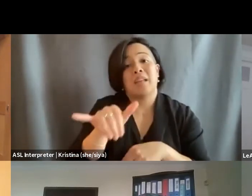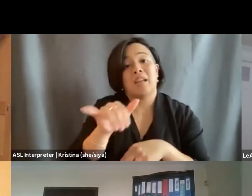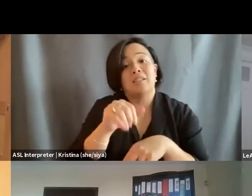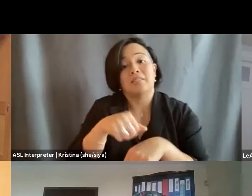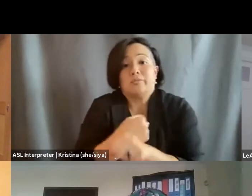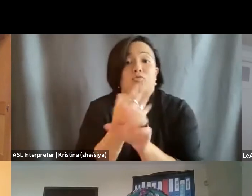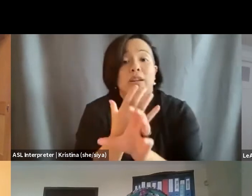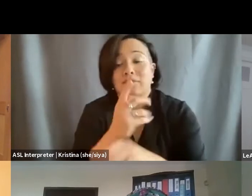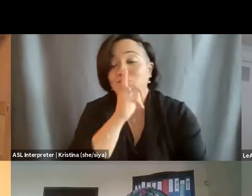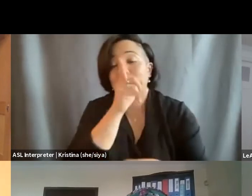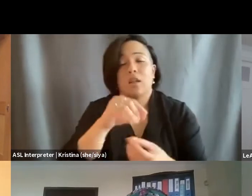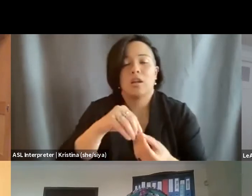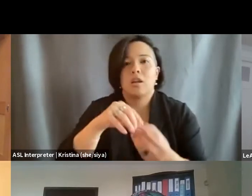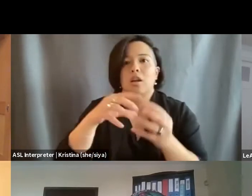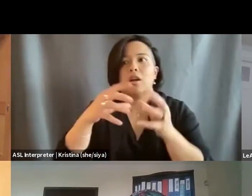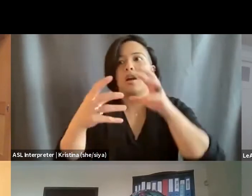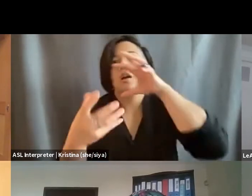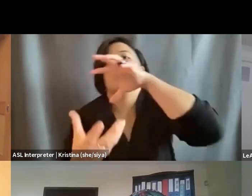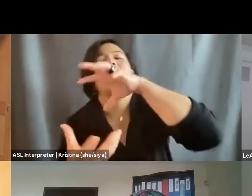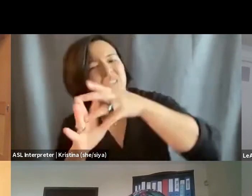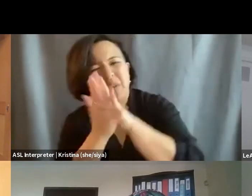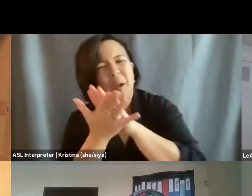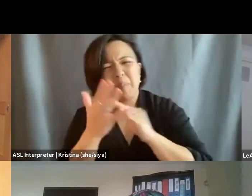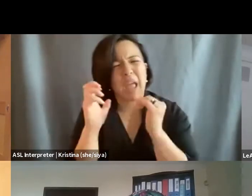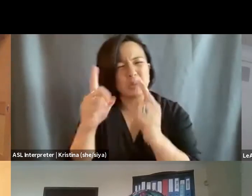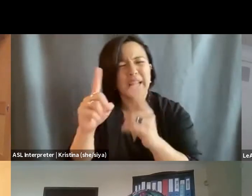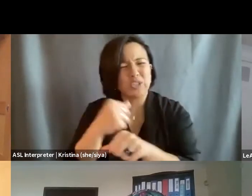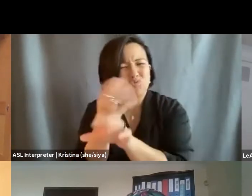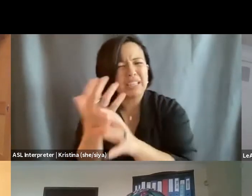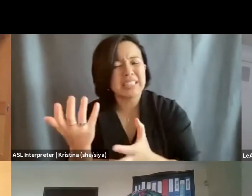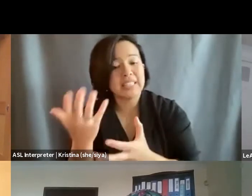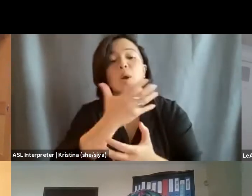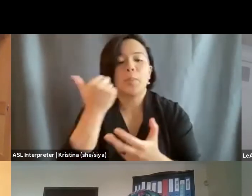evolved into an education crisis, we really saw it so bad with so many girls,